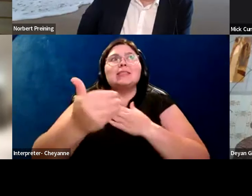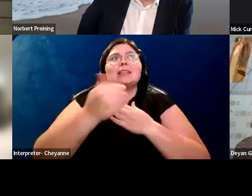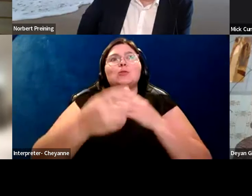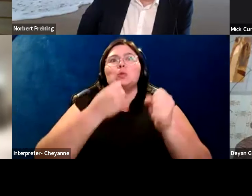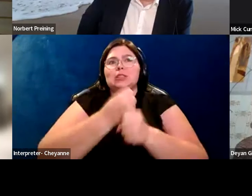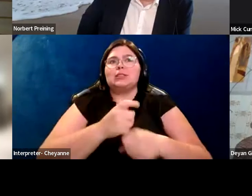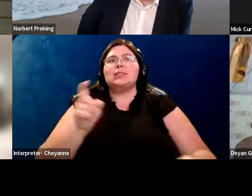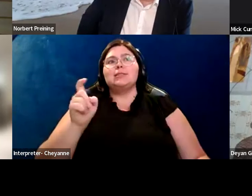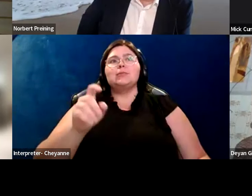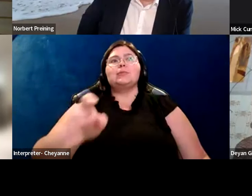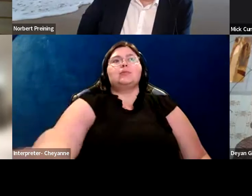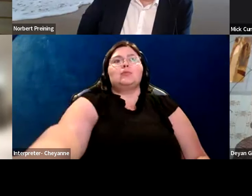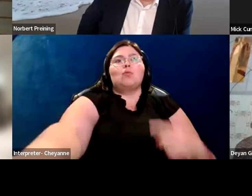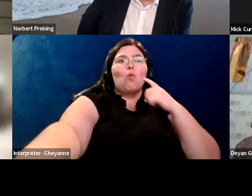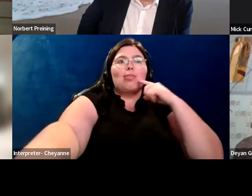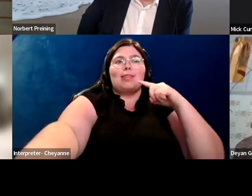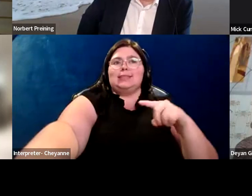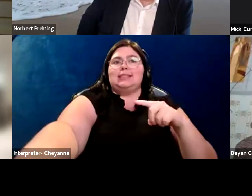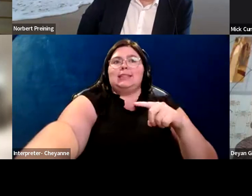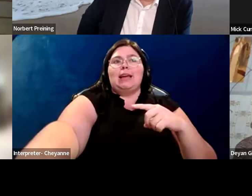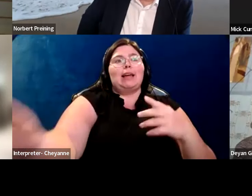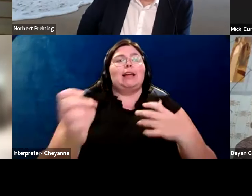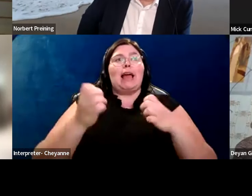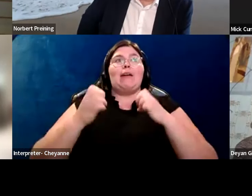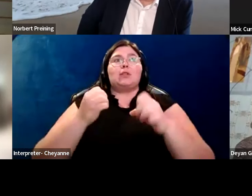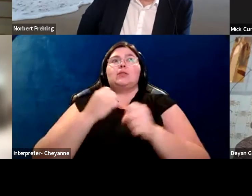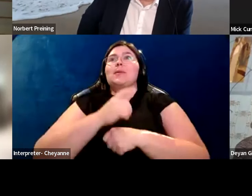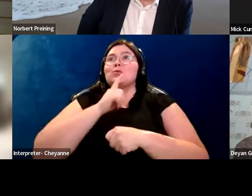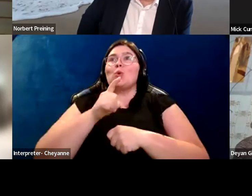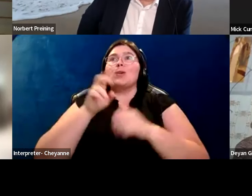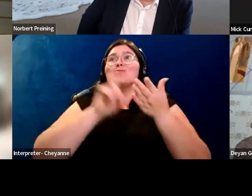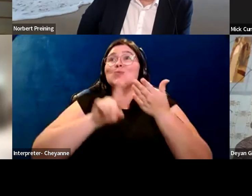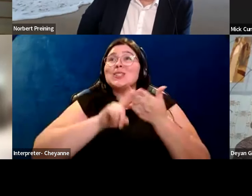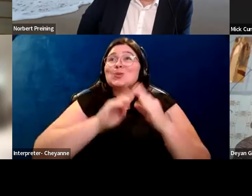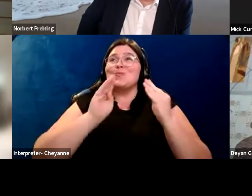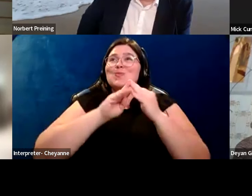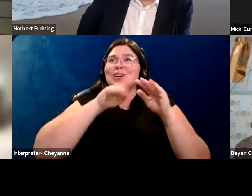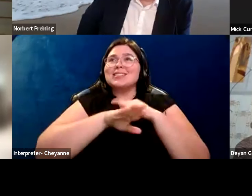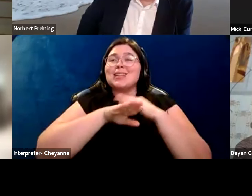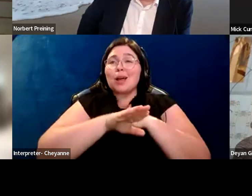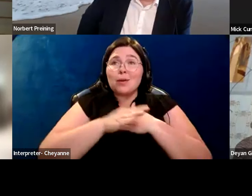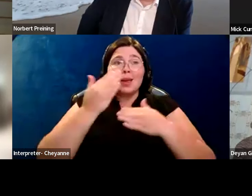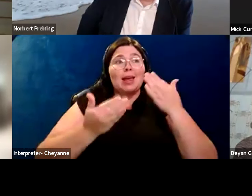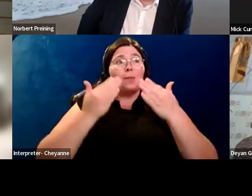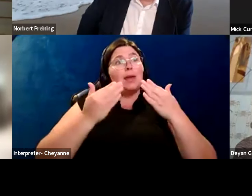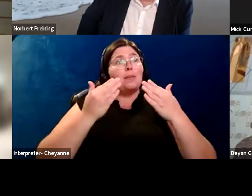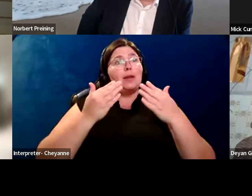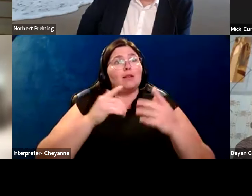in this effort to make research more and more accessible? And maybe we could do a go-around.